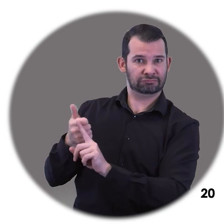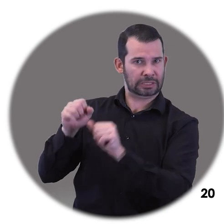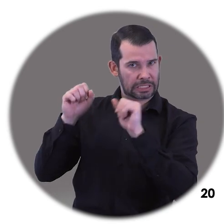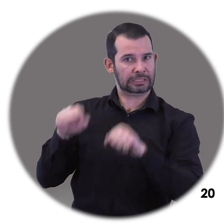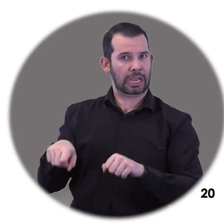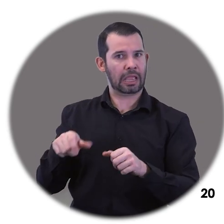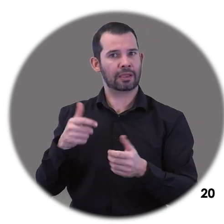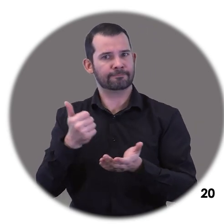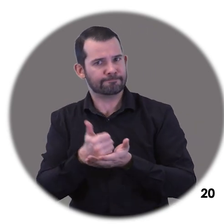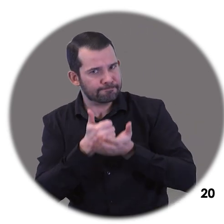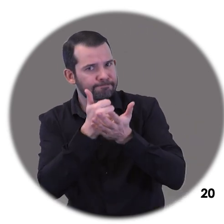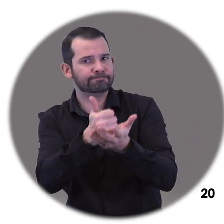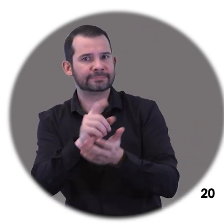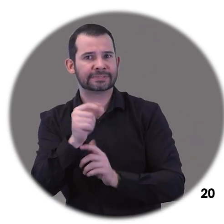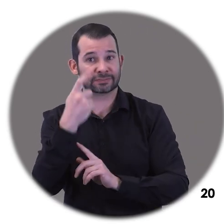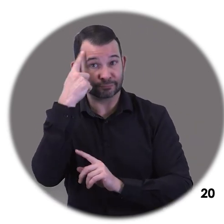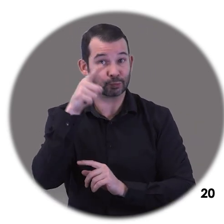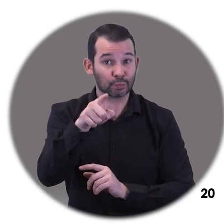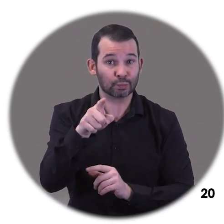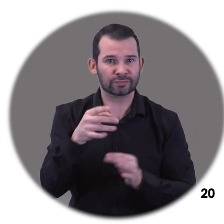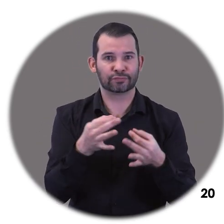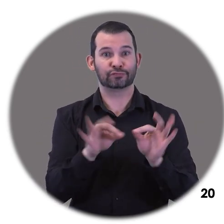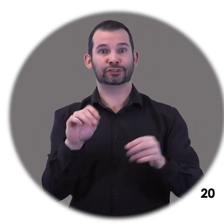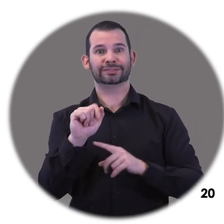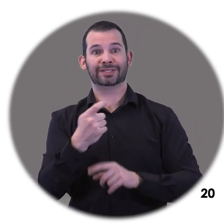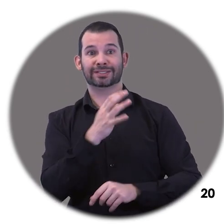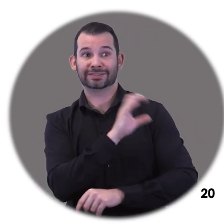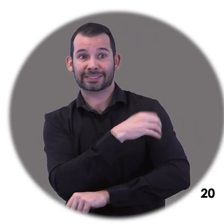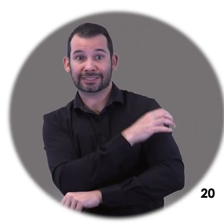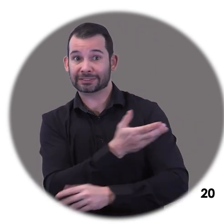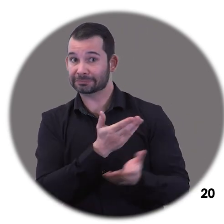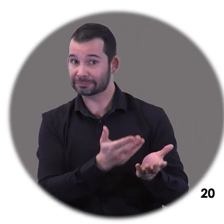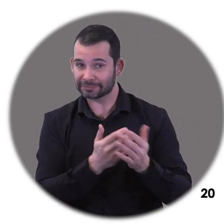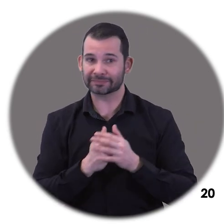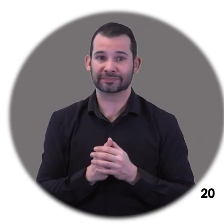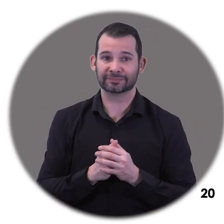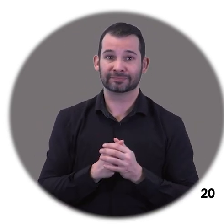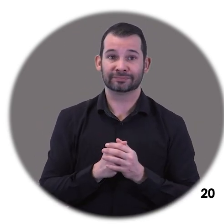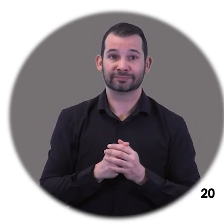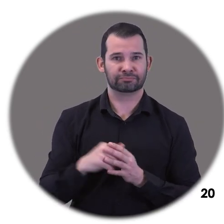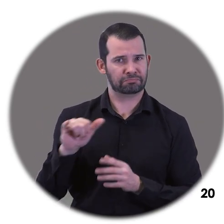a volunteer may be able to do your taxes for you at a free tax clinic.